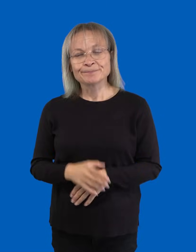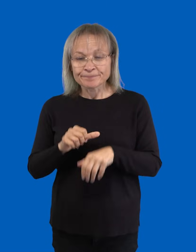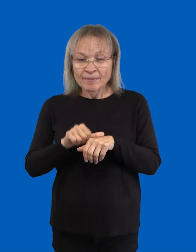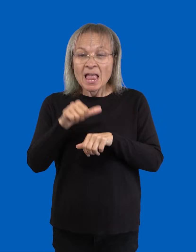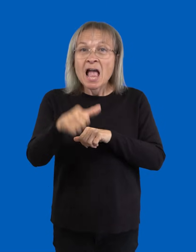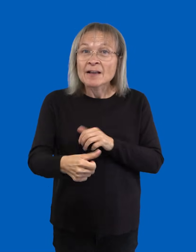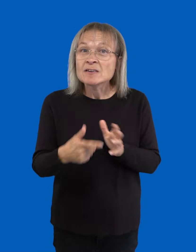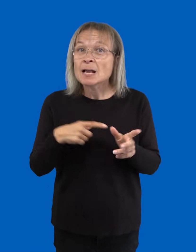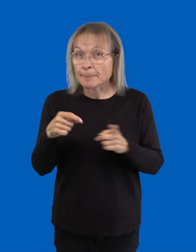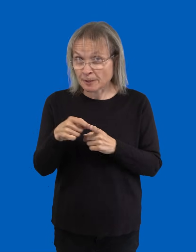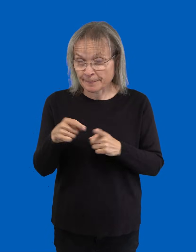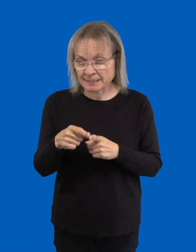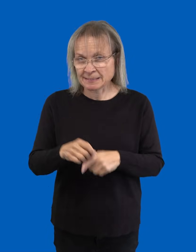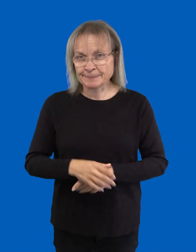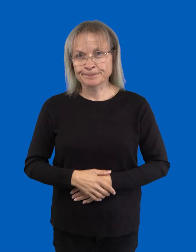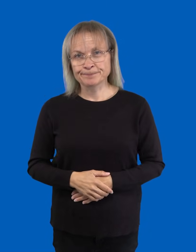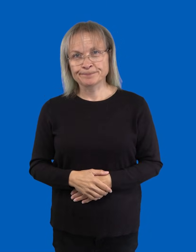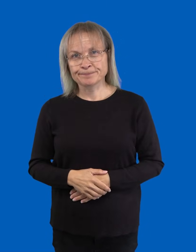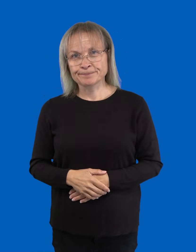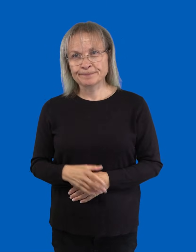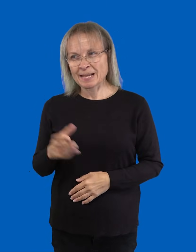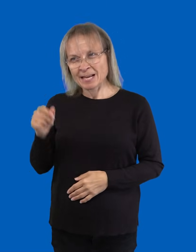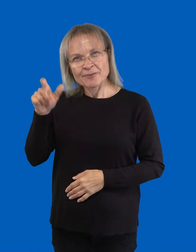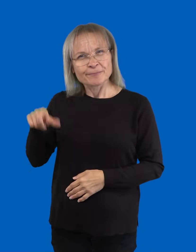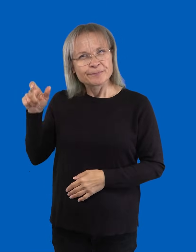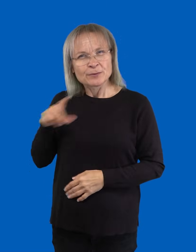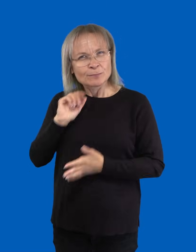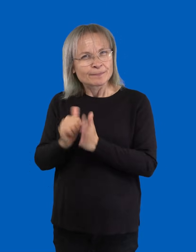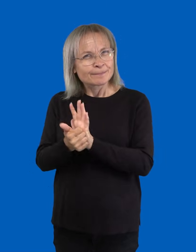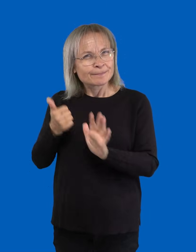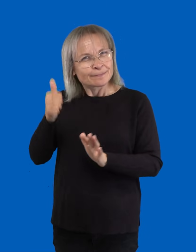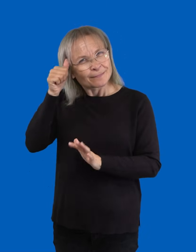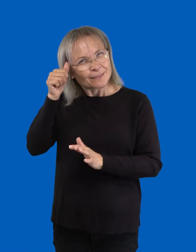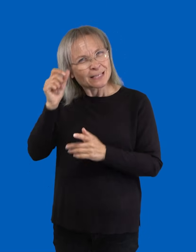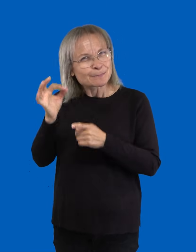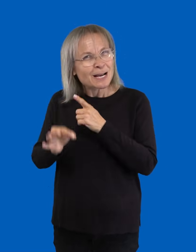After your appointment, specialists check your mammograms for signs of breast cancer.